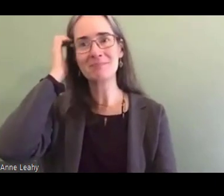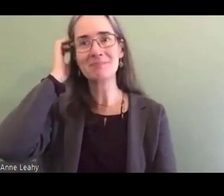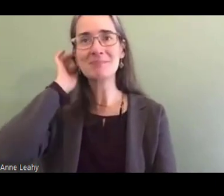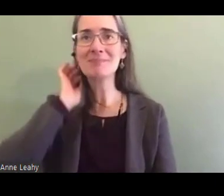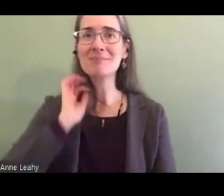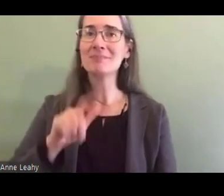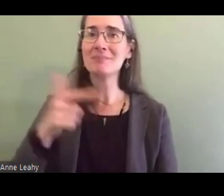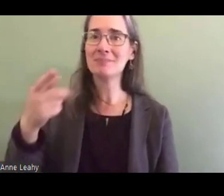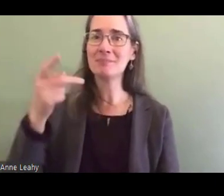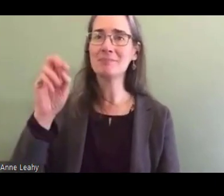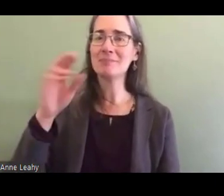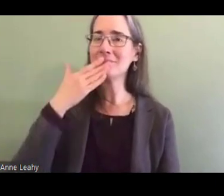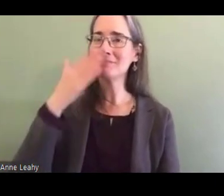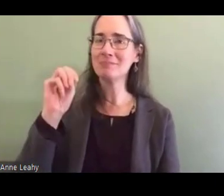Peter Blanck, BBI-Syracuse University. Thank you Mark.